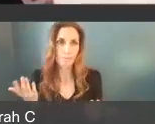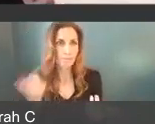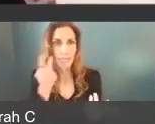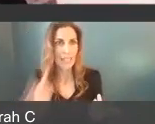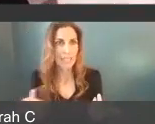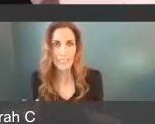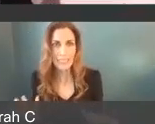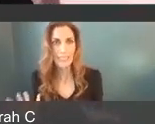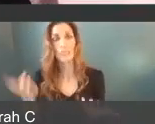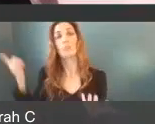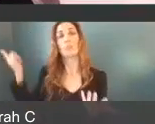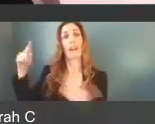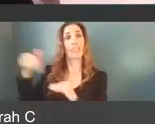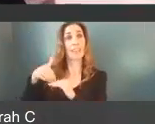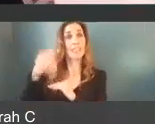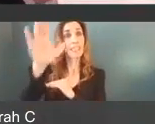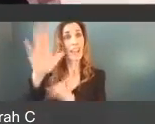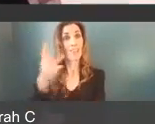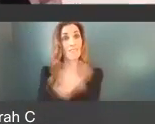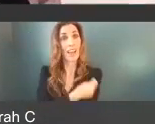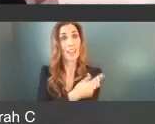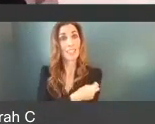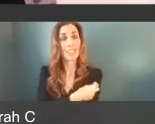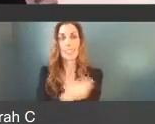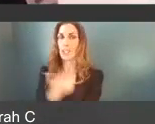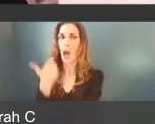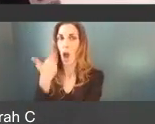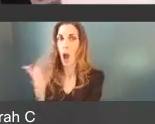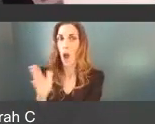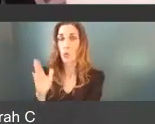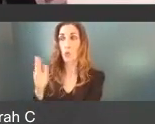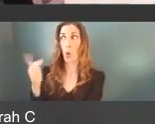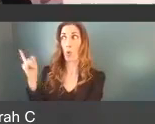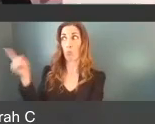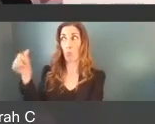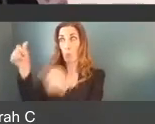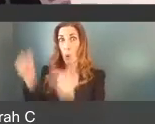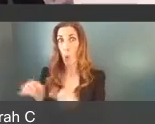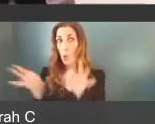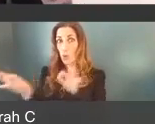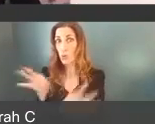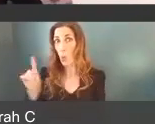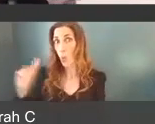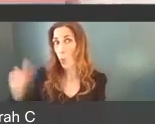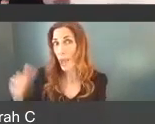vaccine. I don't know if that is publicly listed anywhere in terms of where exactly which drug